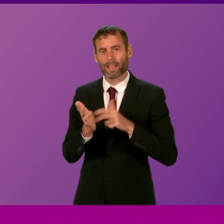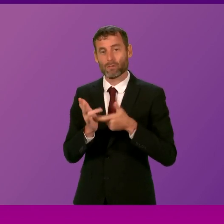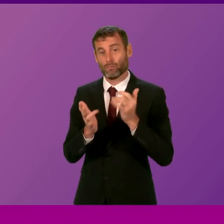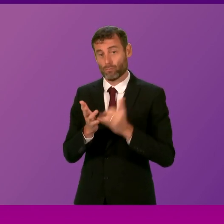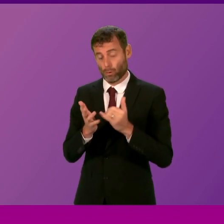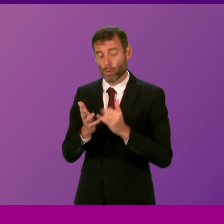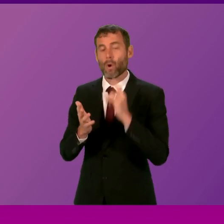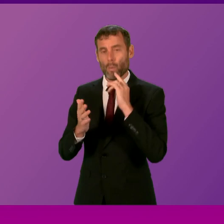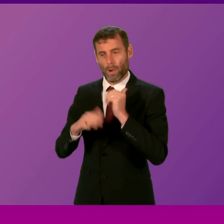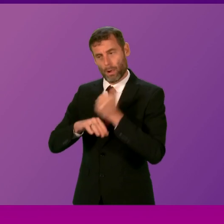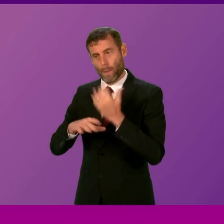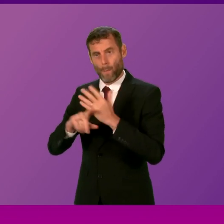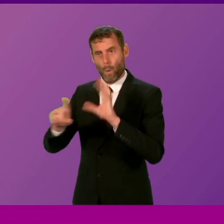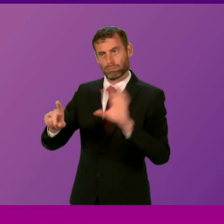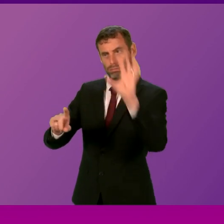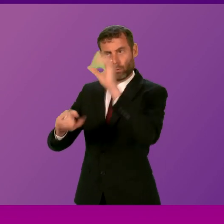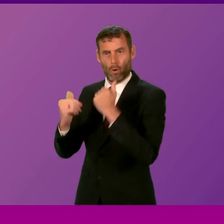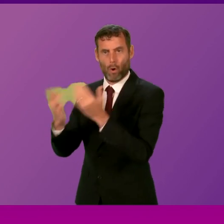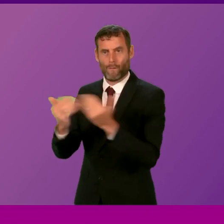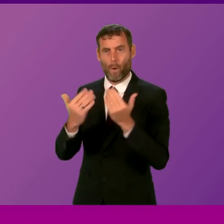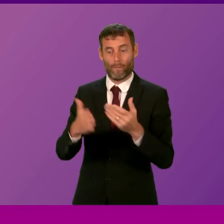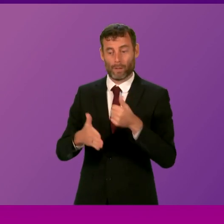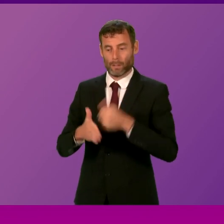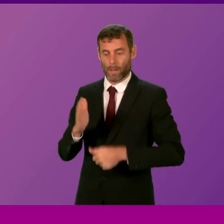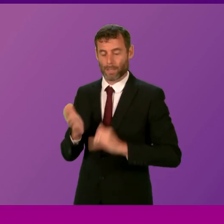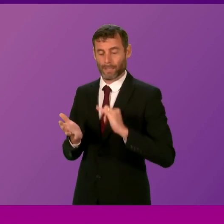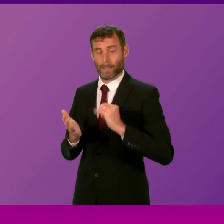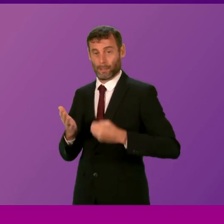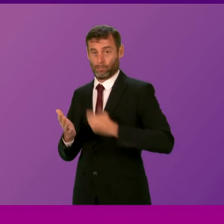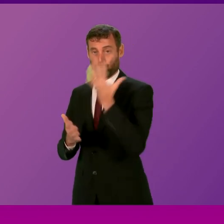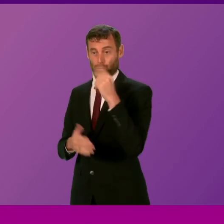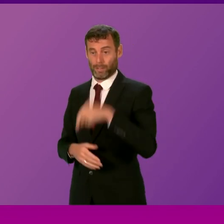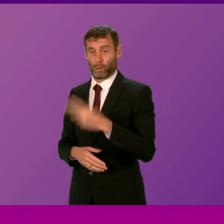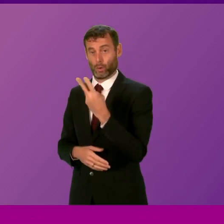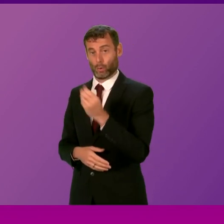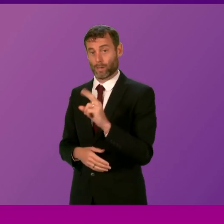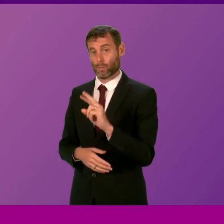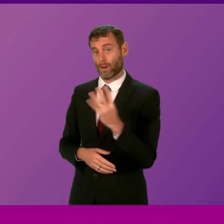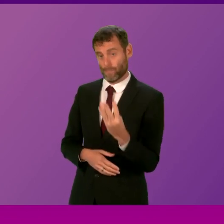more areas from spring 2024, and it will be available nationally by autumn 2024.